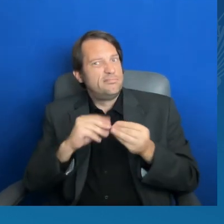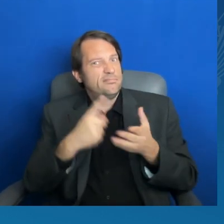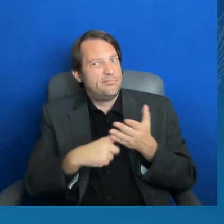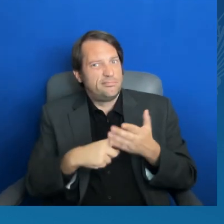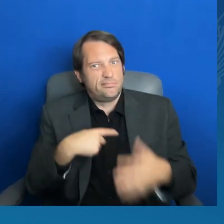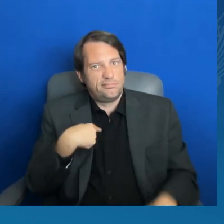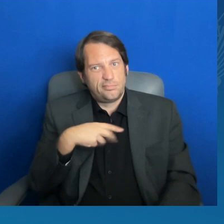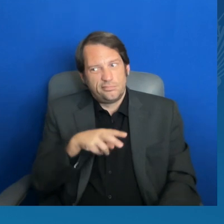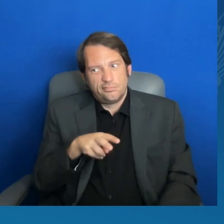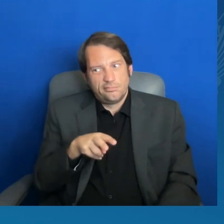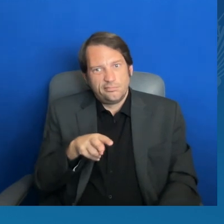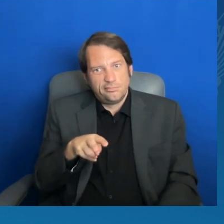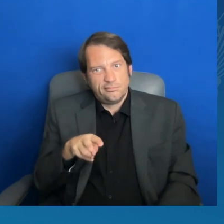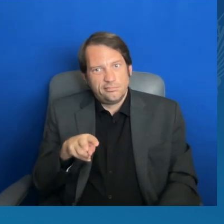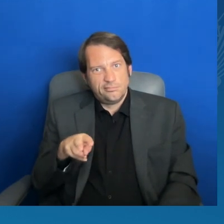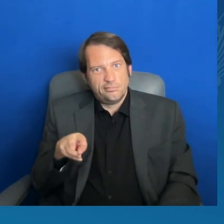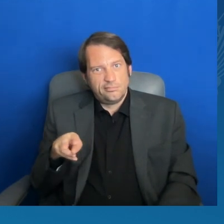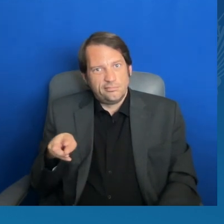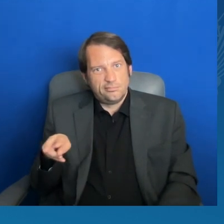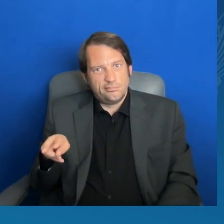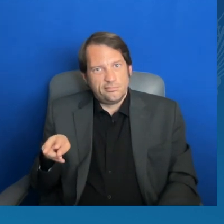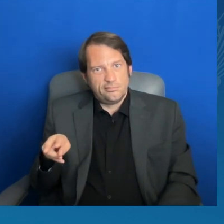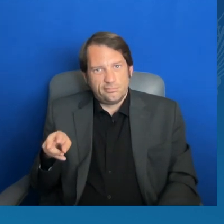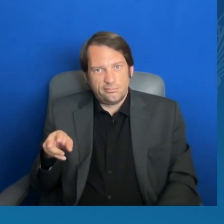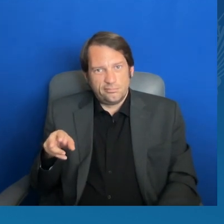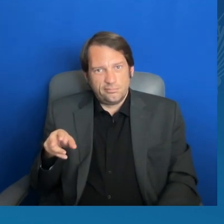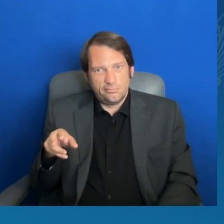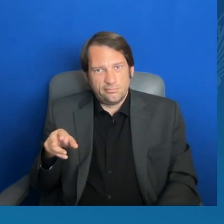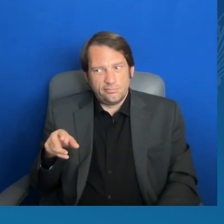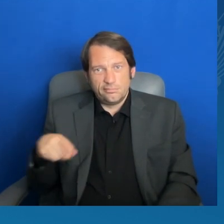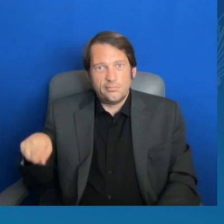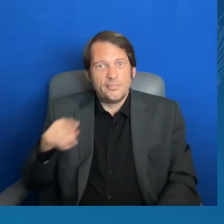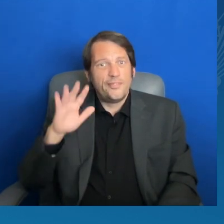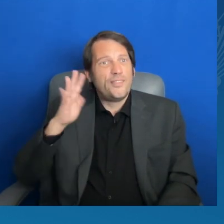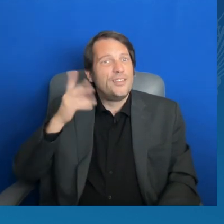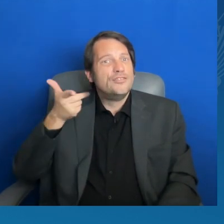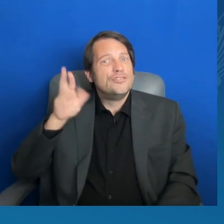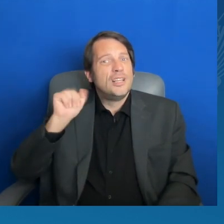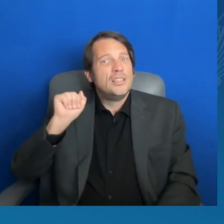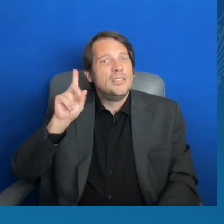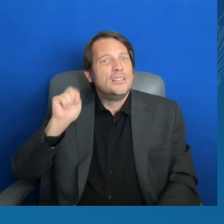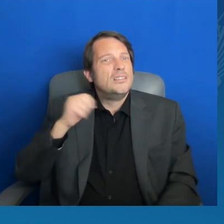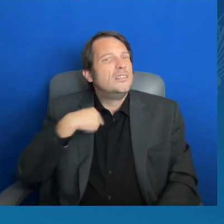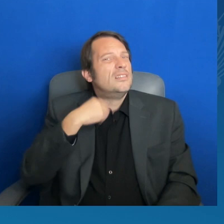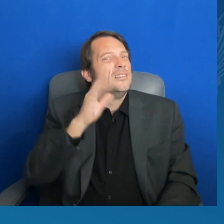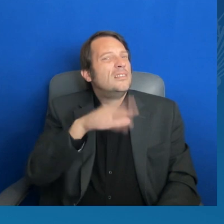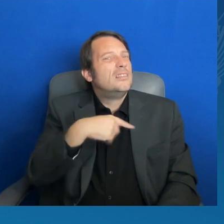Why don't you want to go to fifth period?" "Because in that classroom, there's no closet." Audience: Awww --